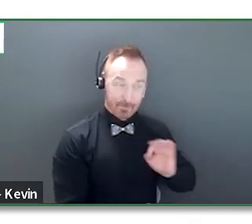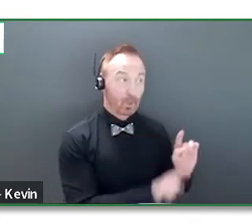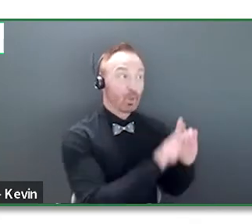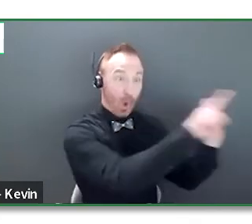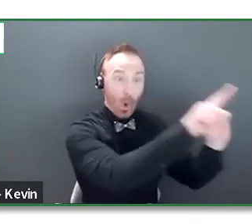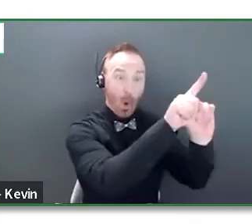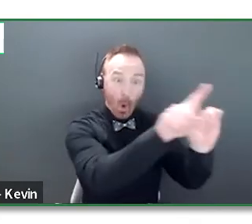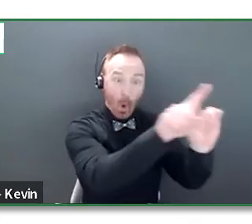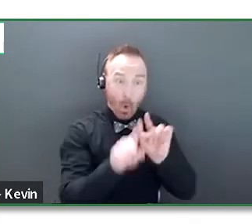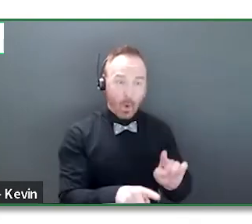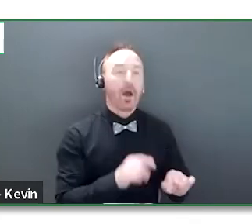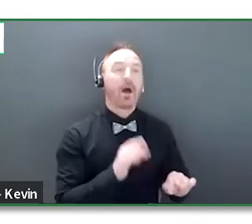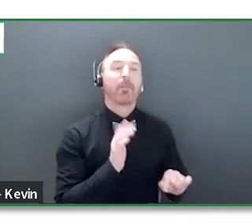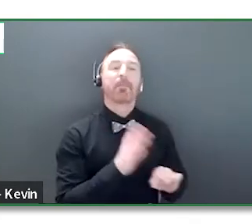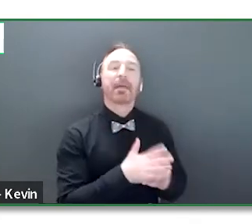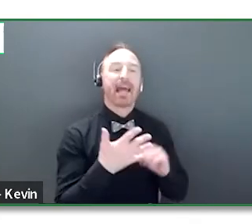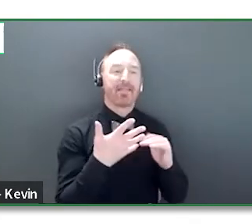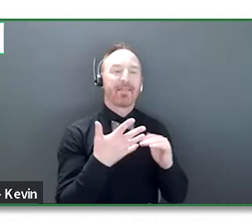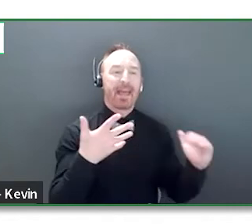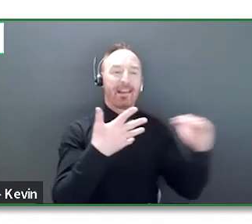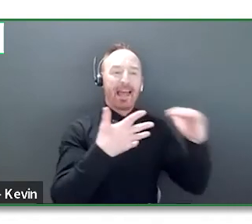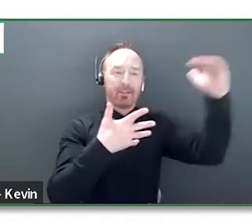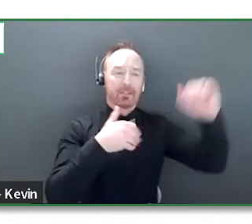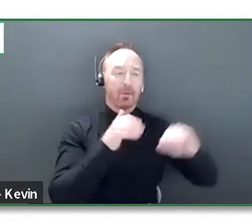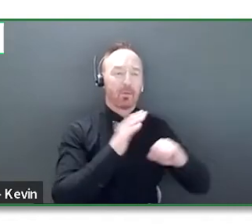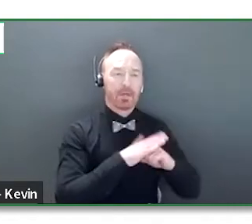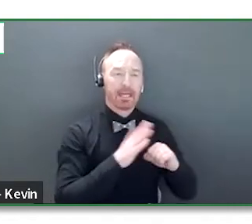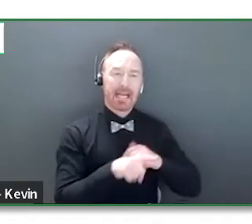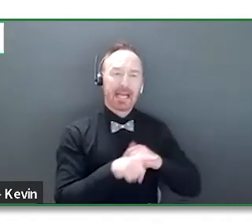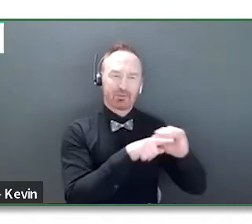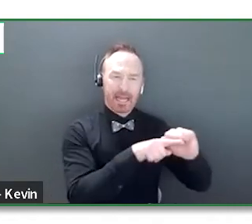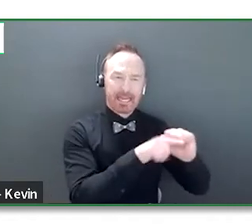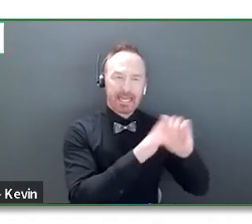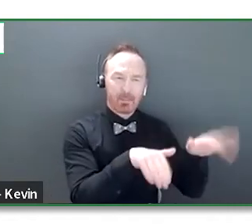wonderful we um talked a little bit about I think about